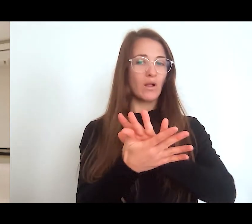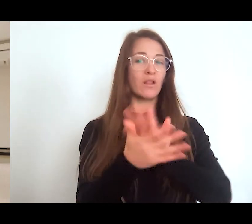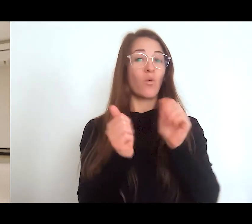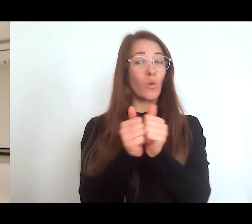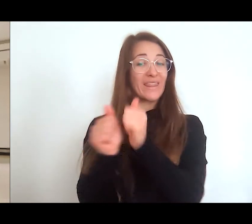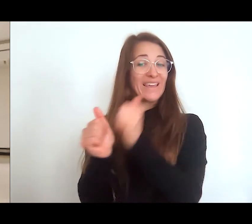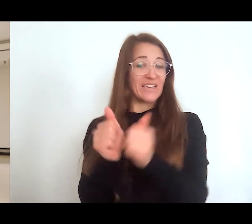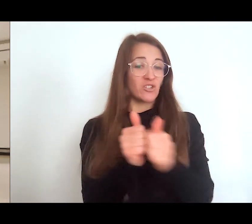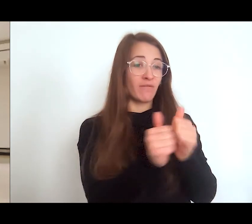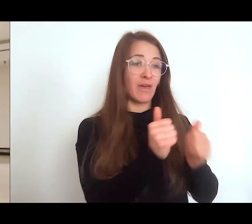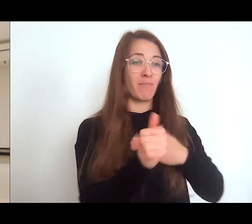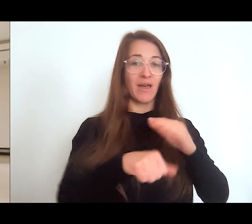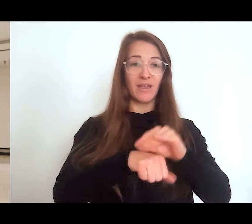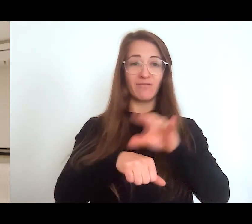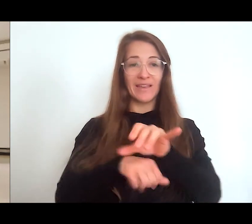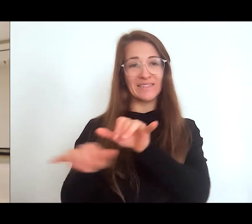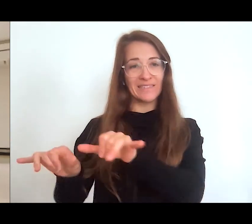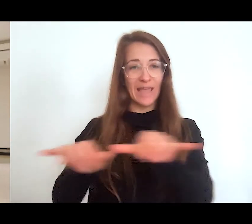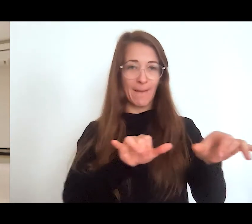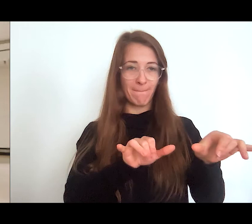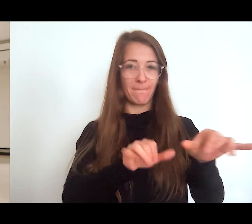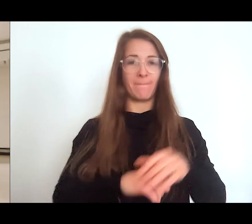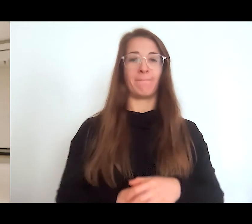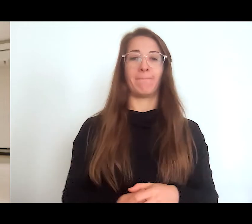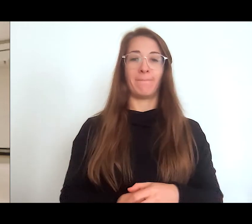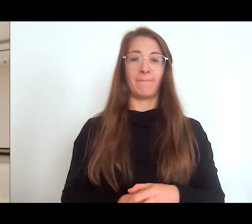HAVE GONE THROUGH SCHOOL AND EACH OF THEM MY ADVICE IS THE